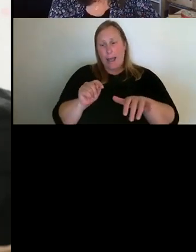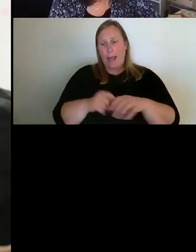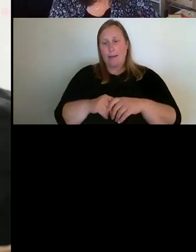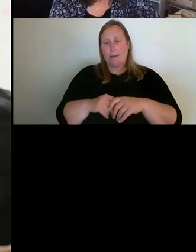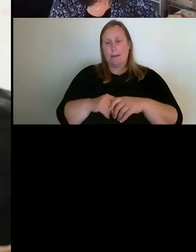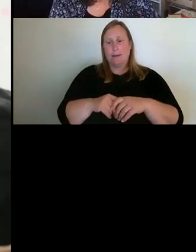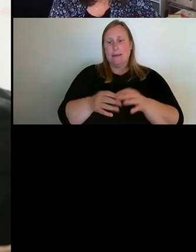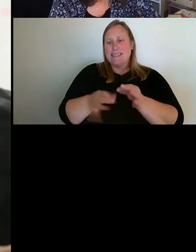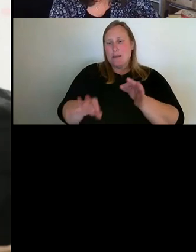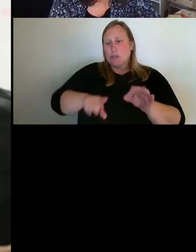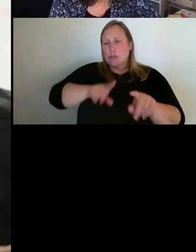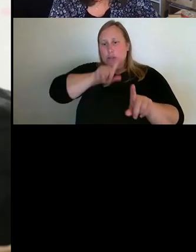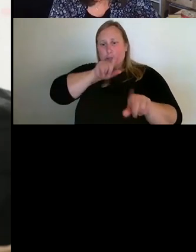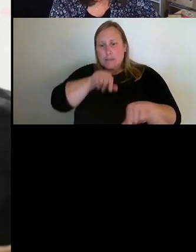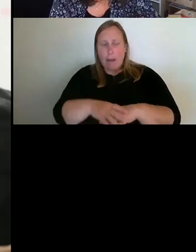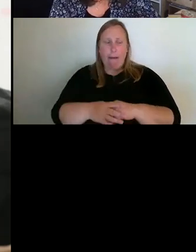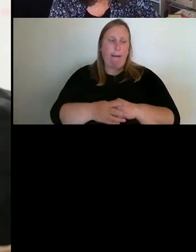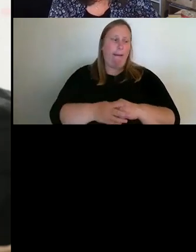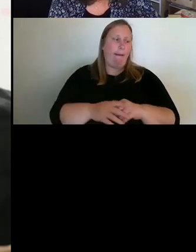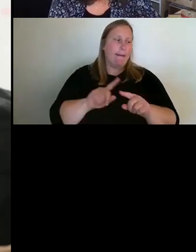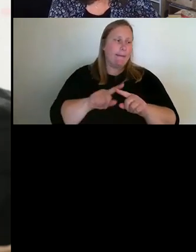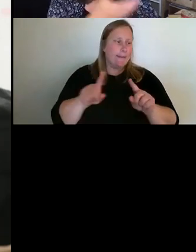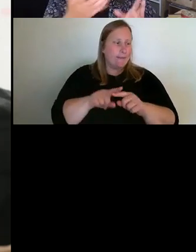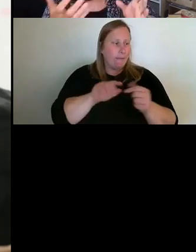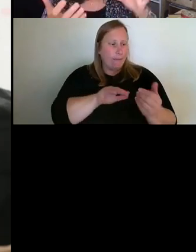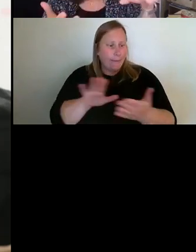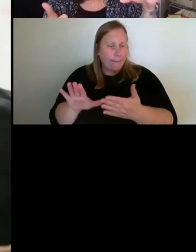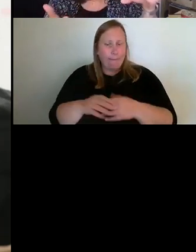respond to different things, some of you wrote